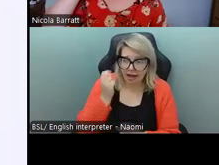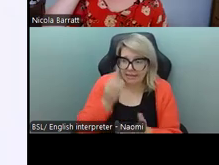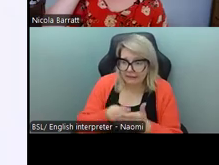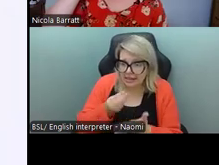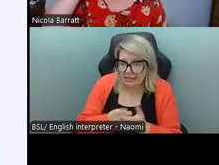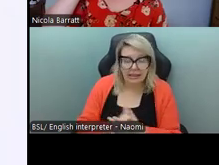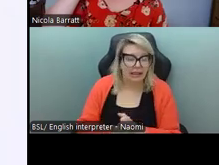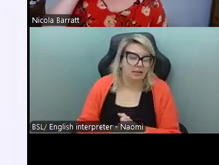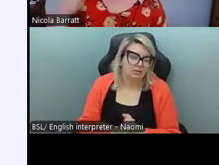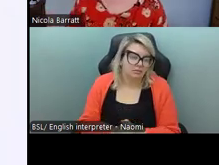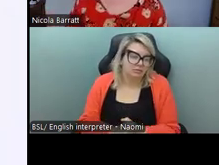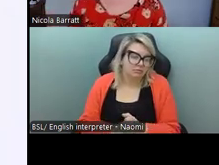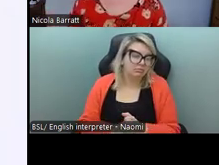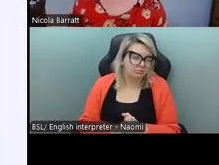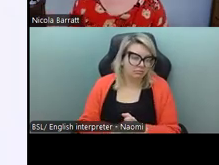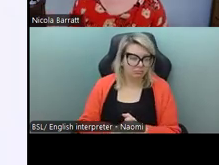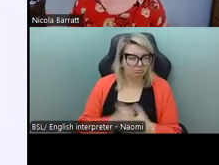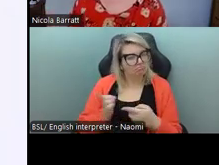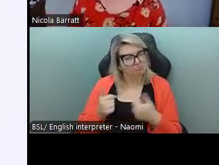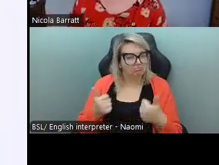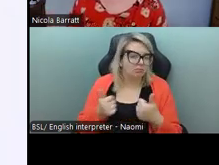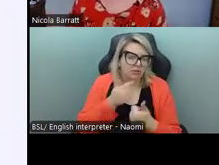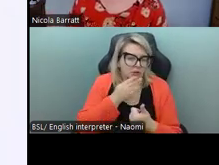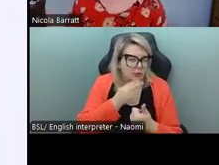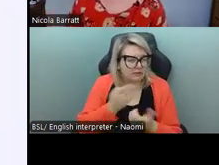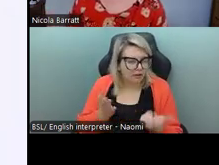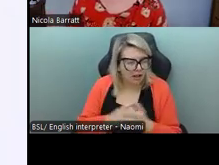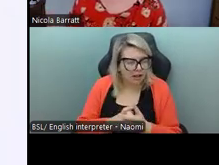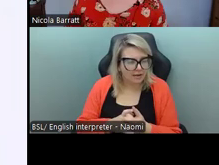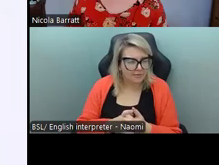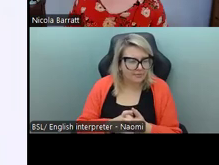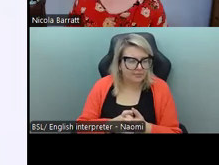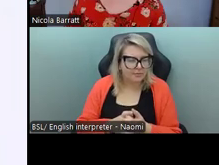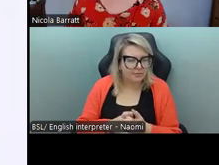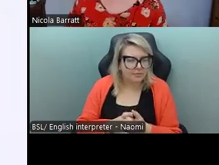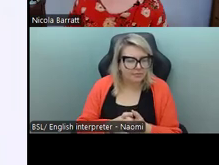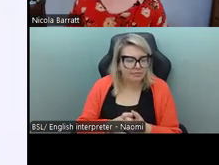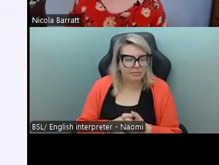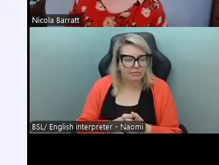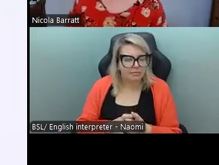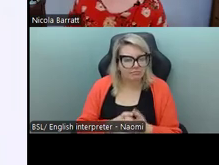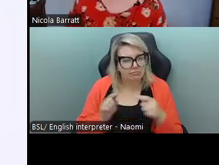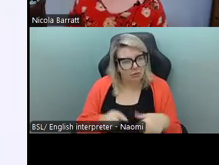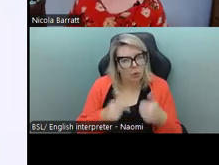This is where it's particularly useful and unique. It's a good opportunity to find the right people,